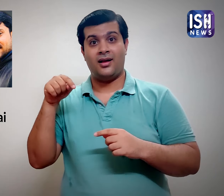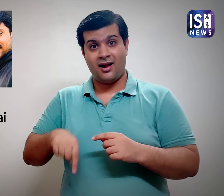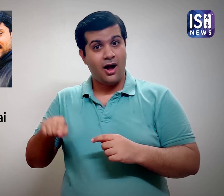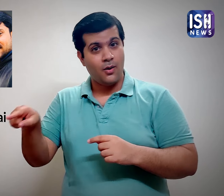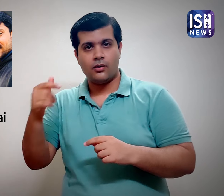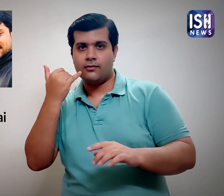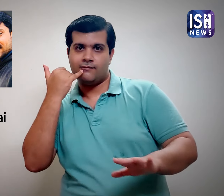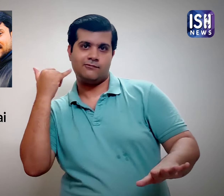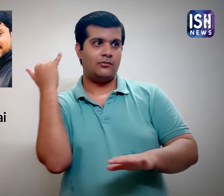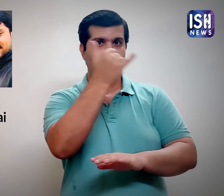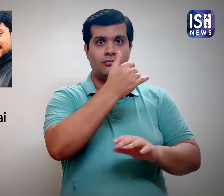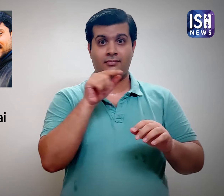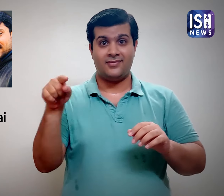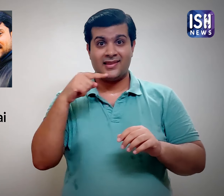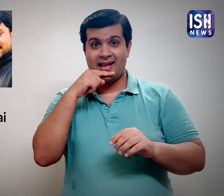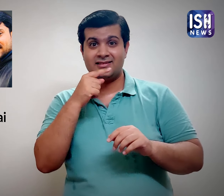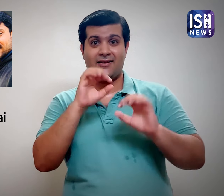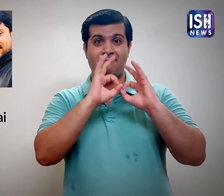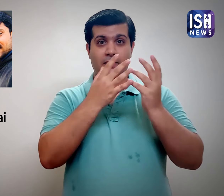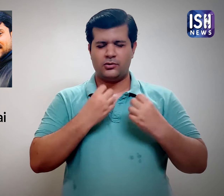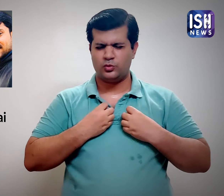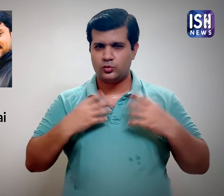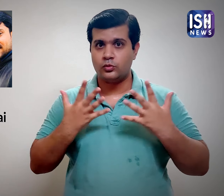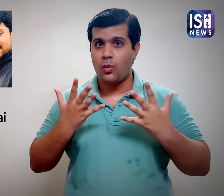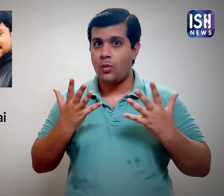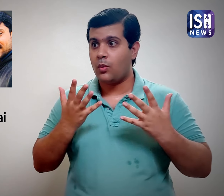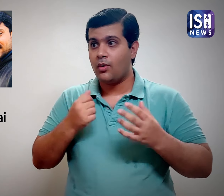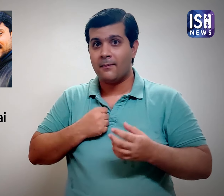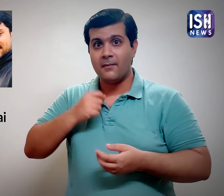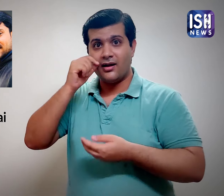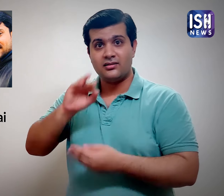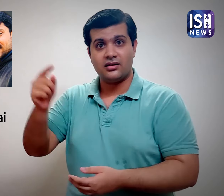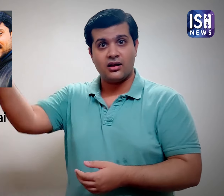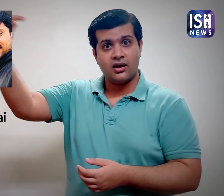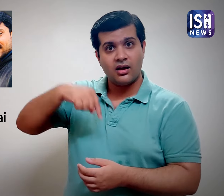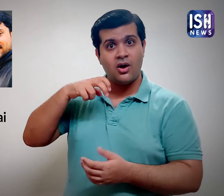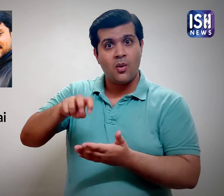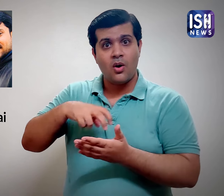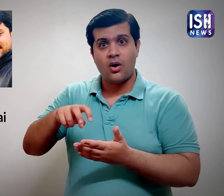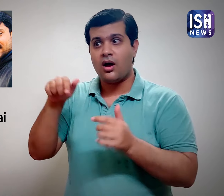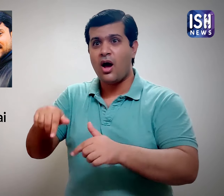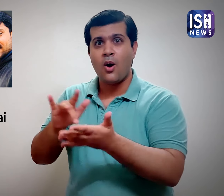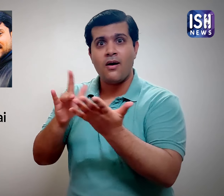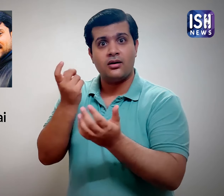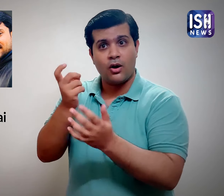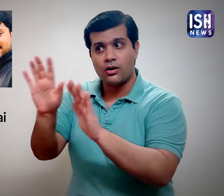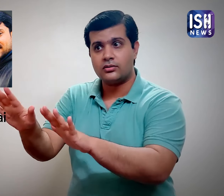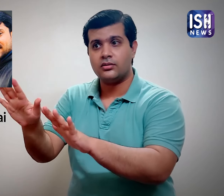When the uncle called his family, they were shocked that their son had walked all the way and was now in Jamkhed.